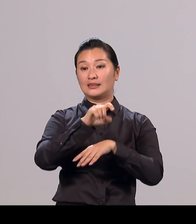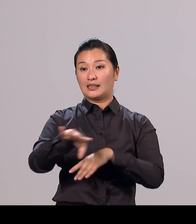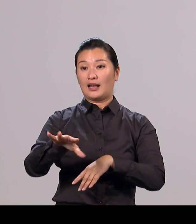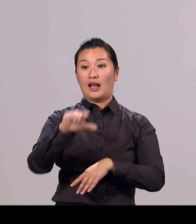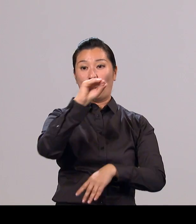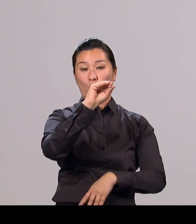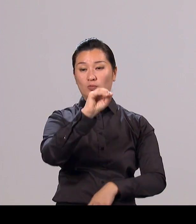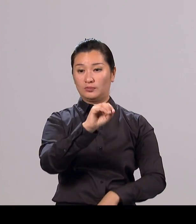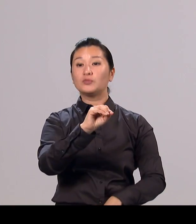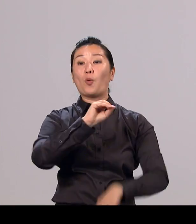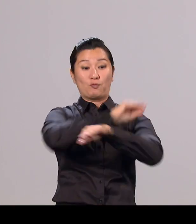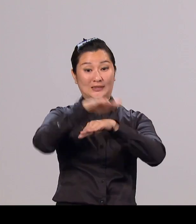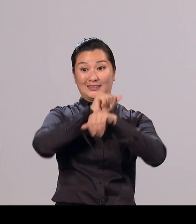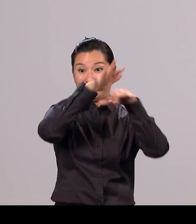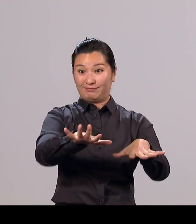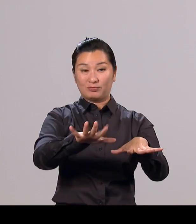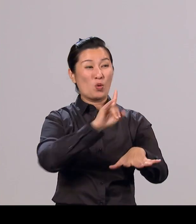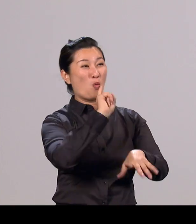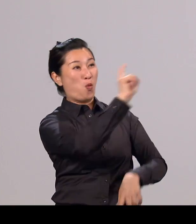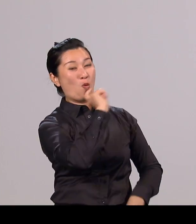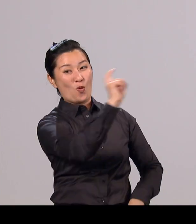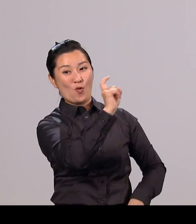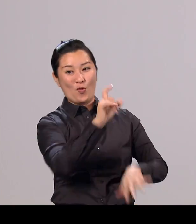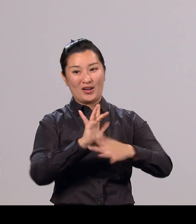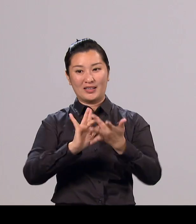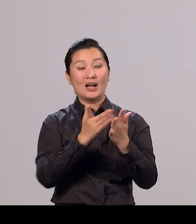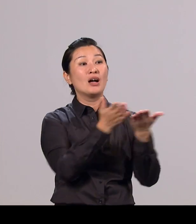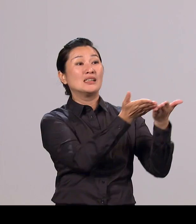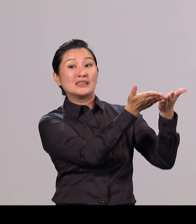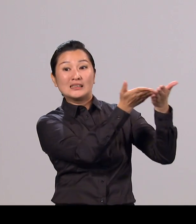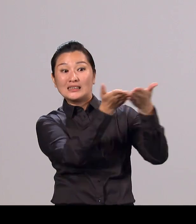The goods ship through Singapore, the financing has to be done somewhere,